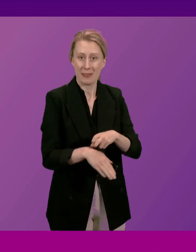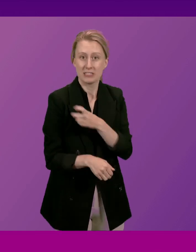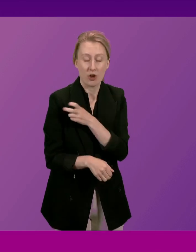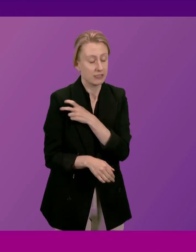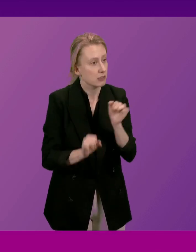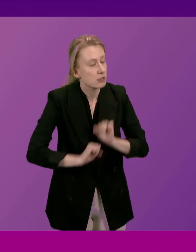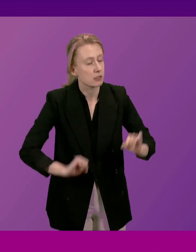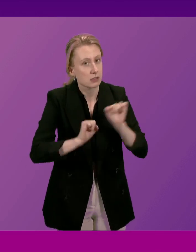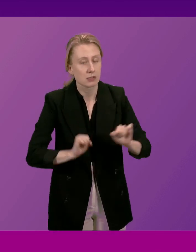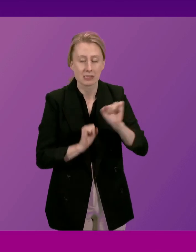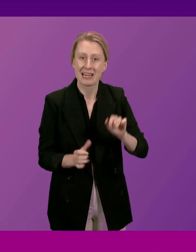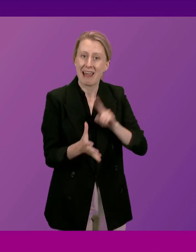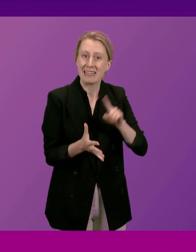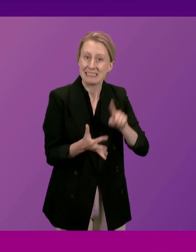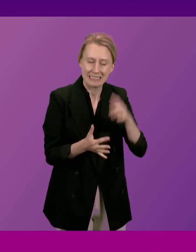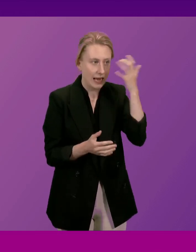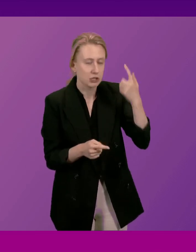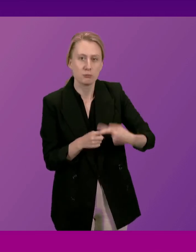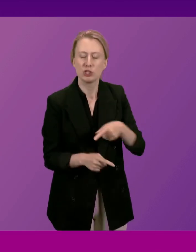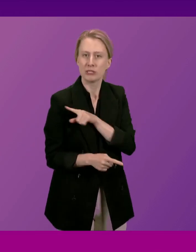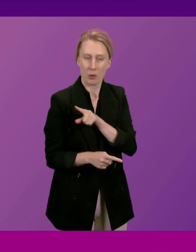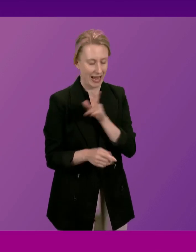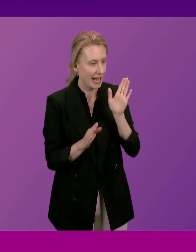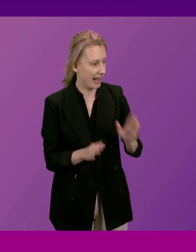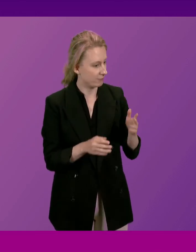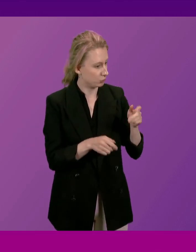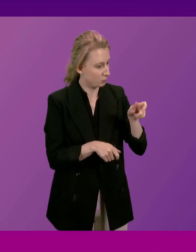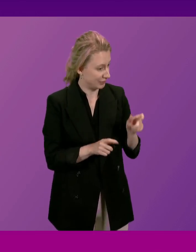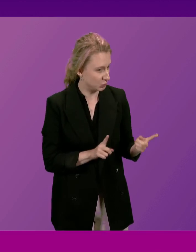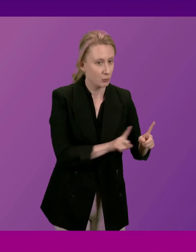accident and emergency departments escorting patients when they should be on the streets,